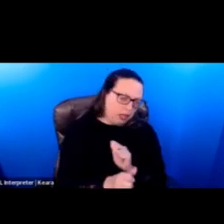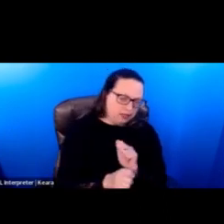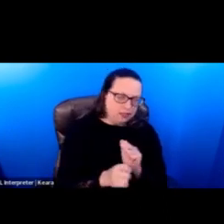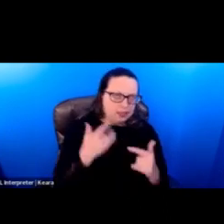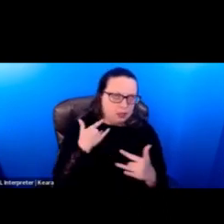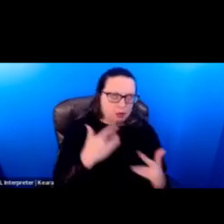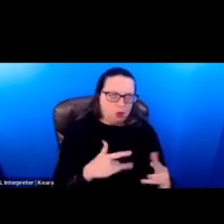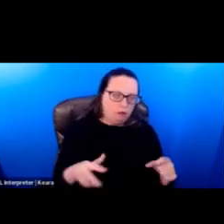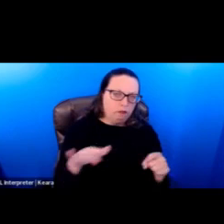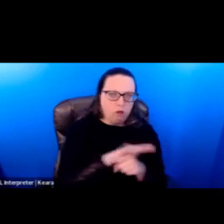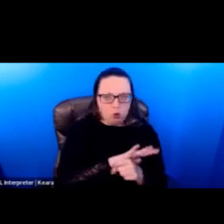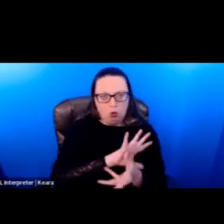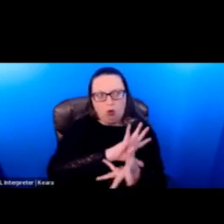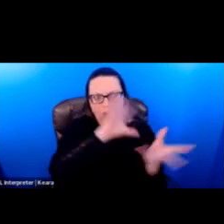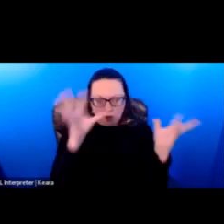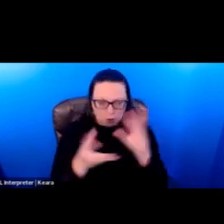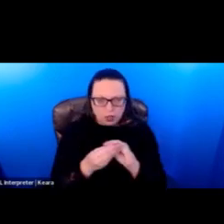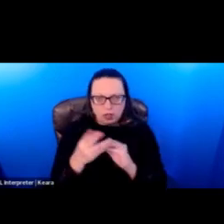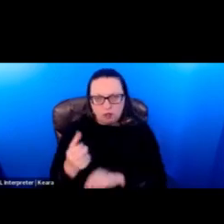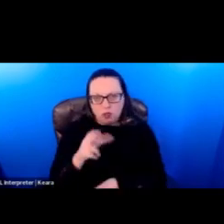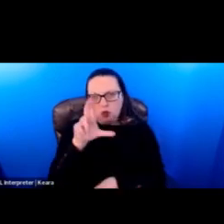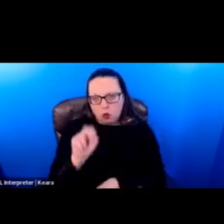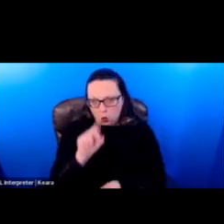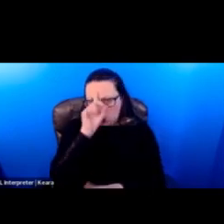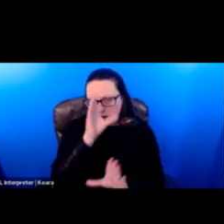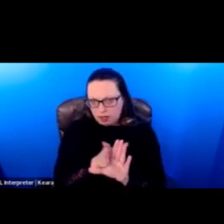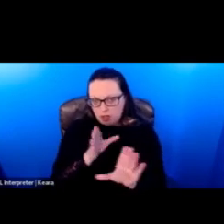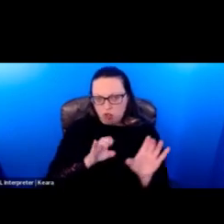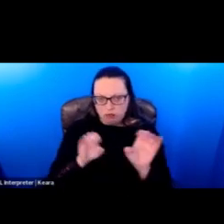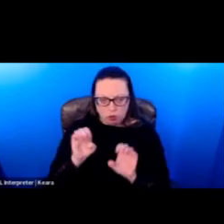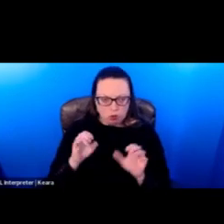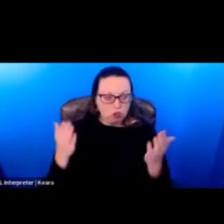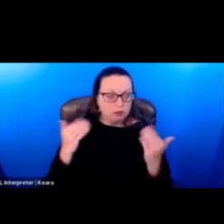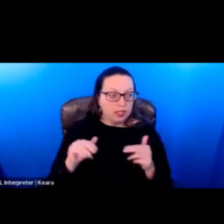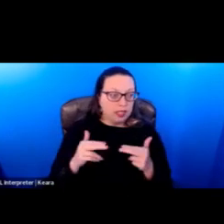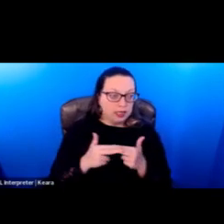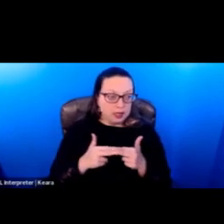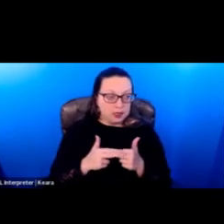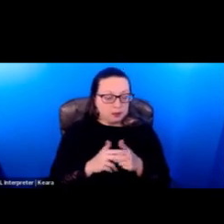neuropsychological evaluation. On the next slide, we see a